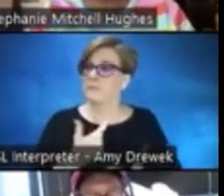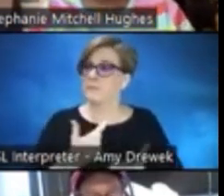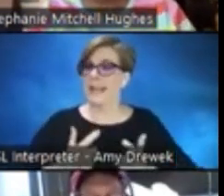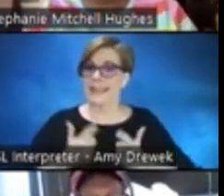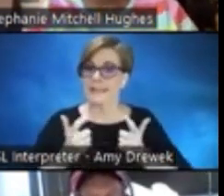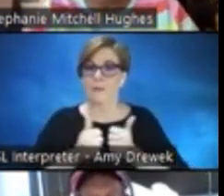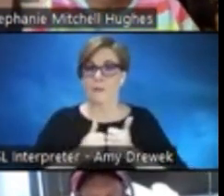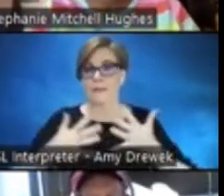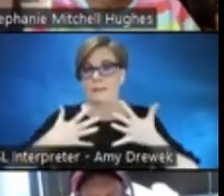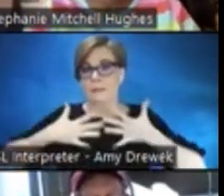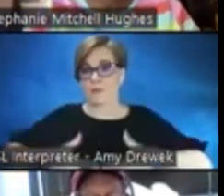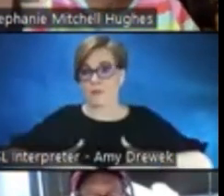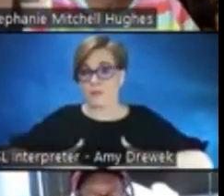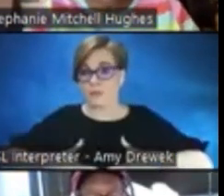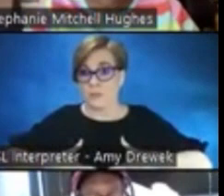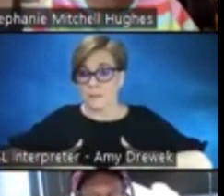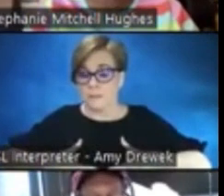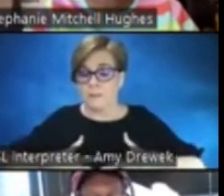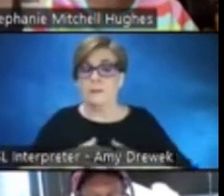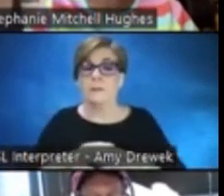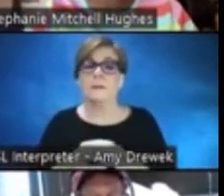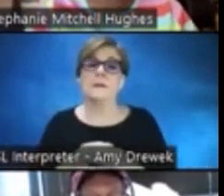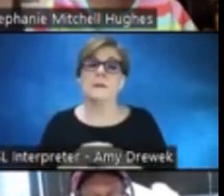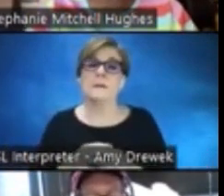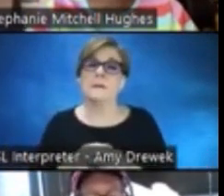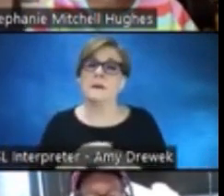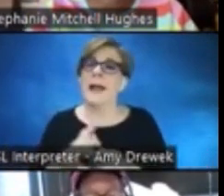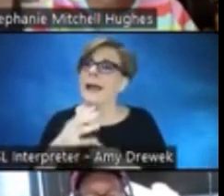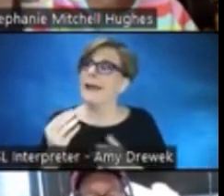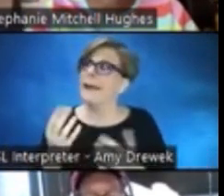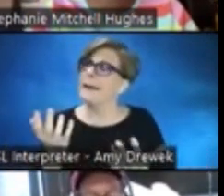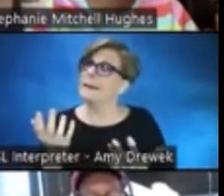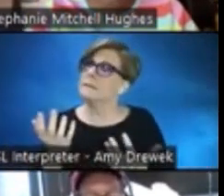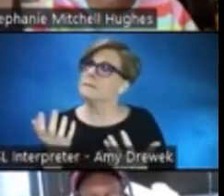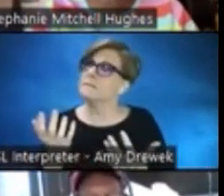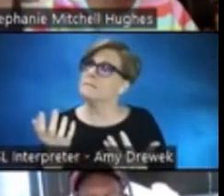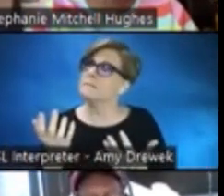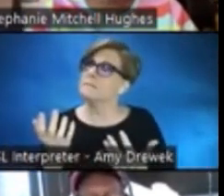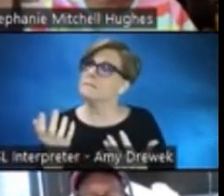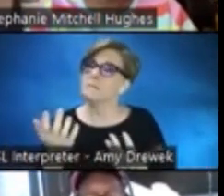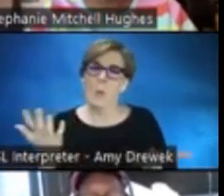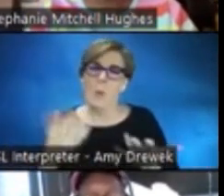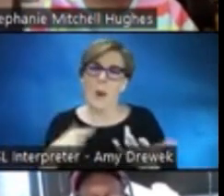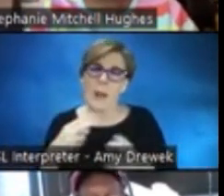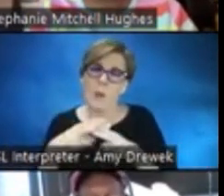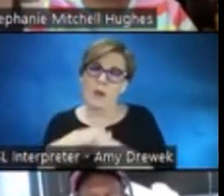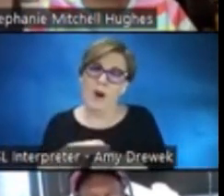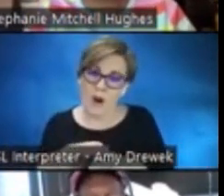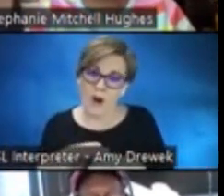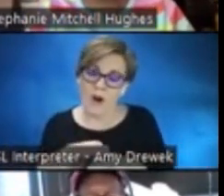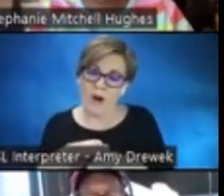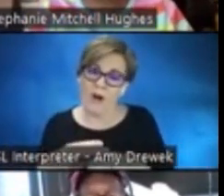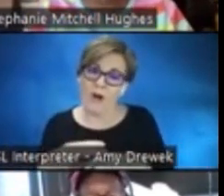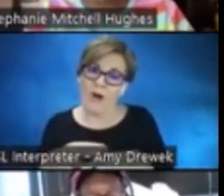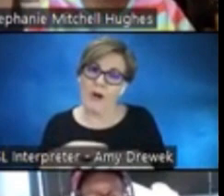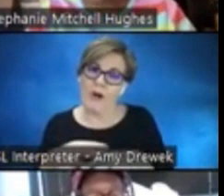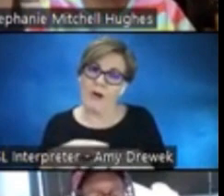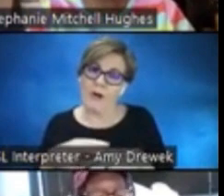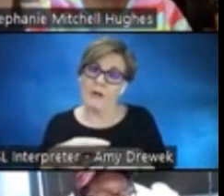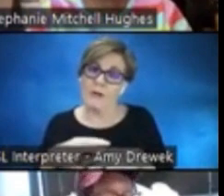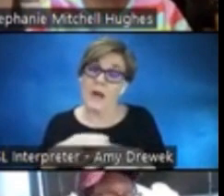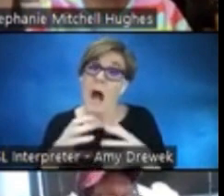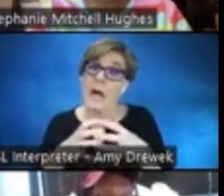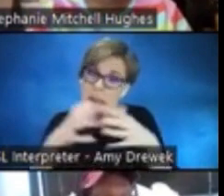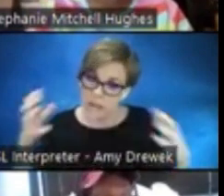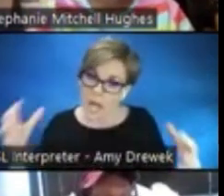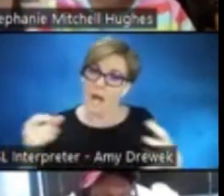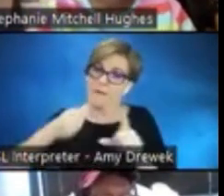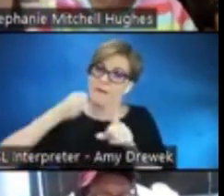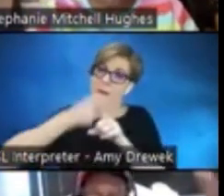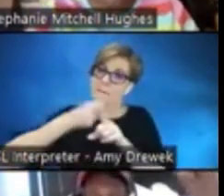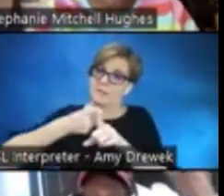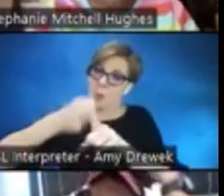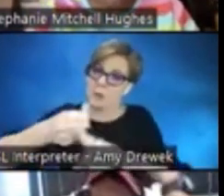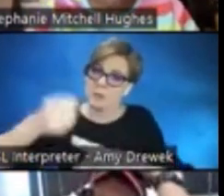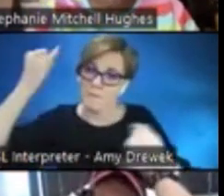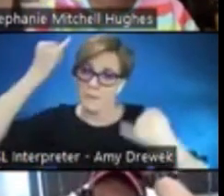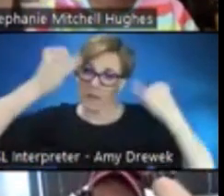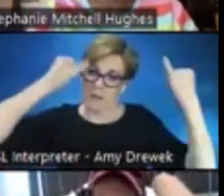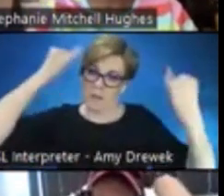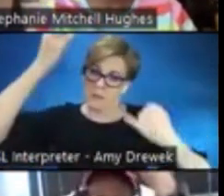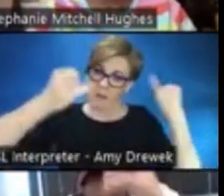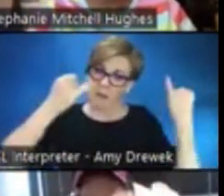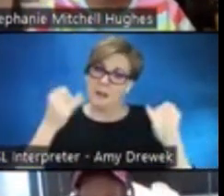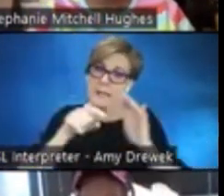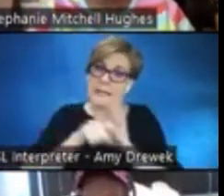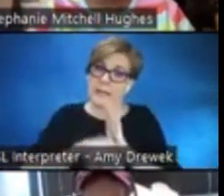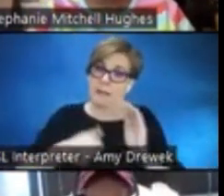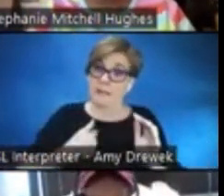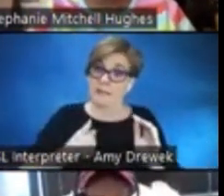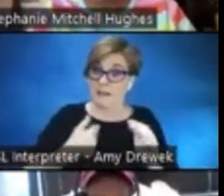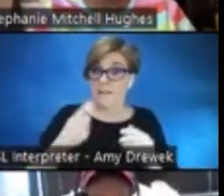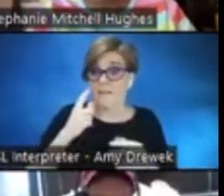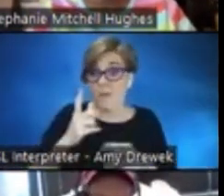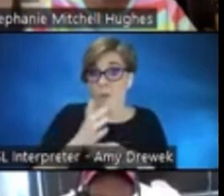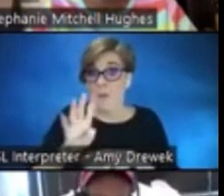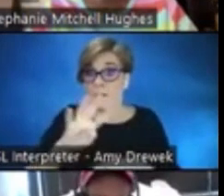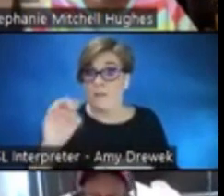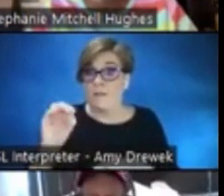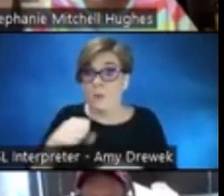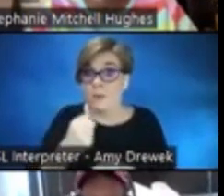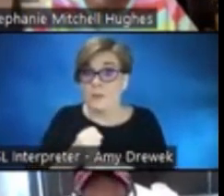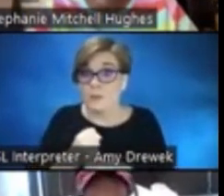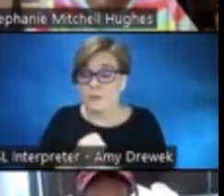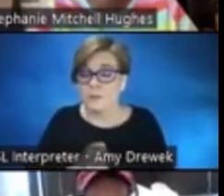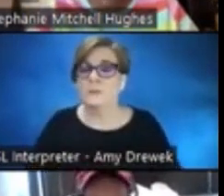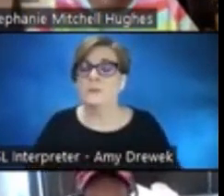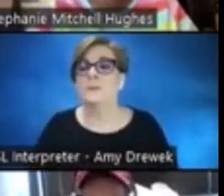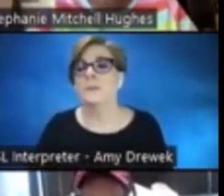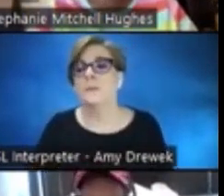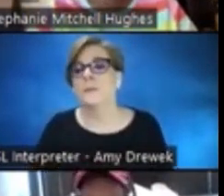AND, WHAT I WILL CALL, IS GENEROUS IDEAS OF SUICIDE AND I STARTED